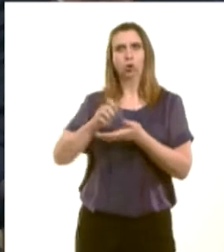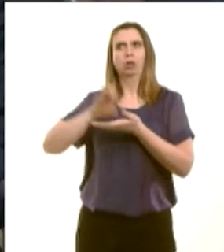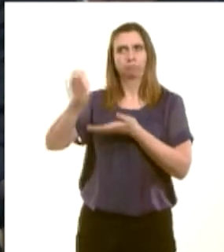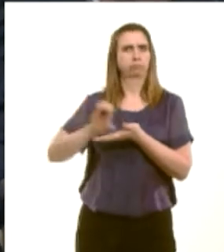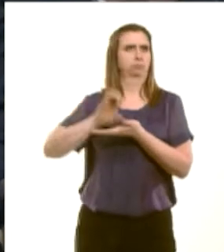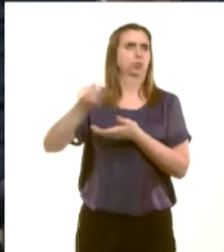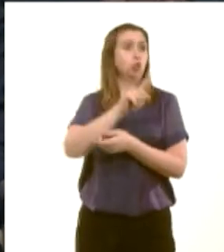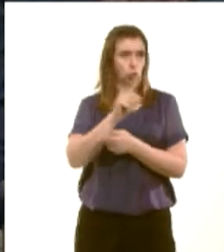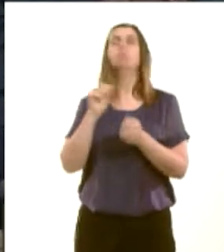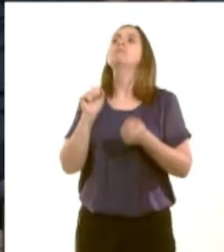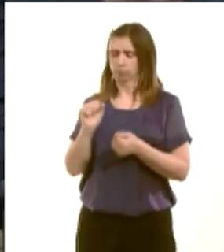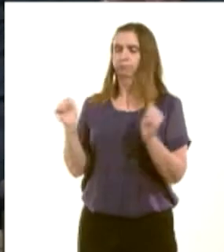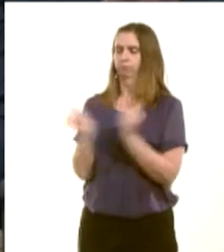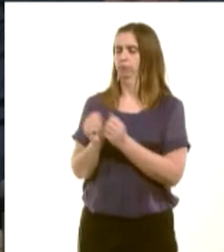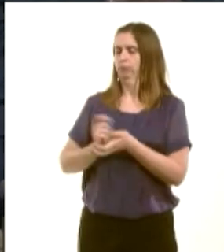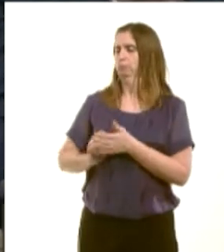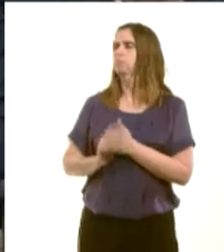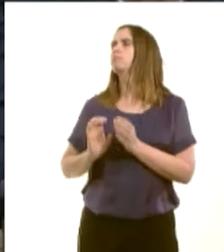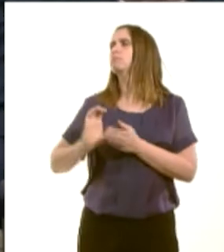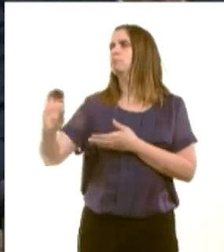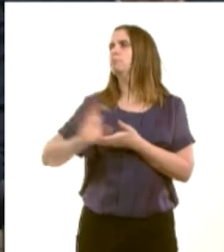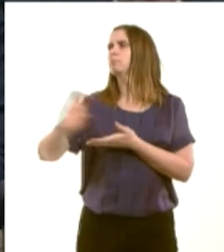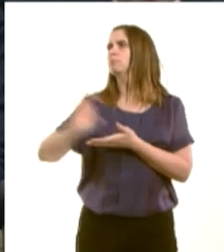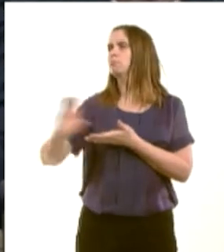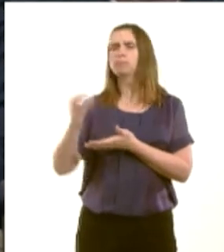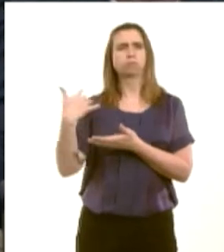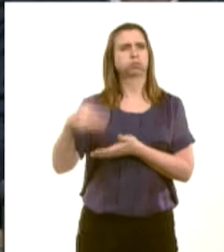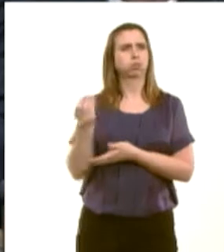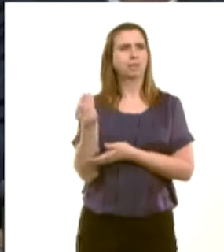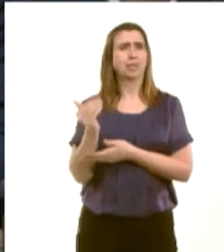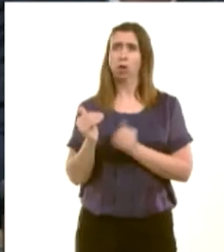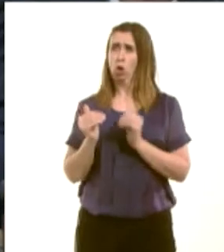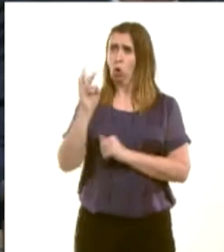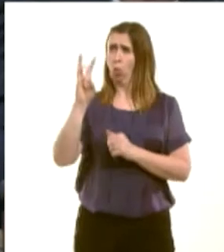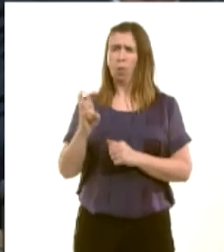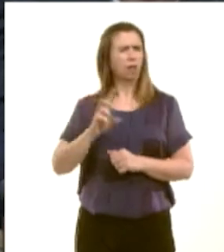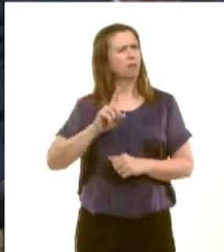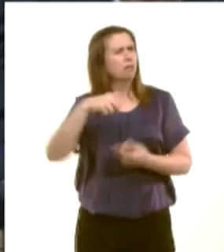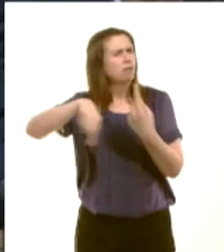overall direction. Why should people in north Wales feel such a disconnect from their health